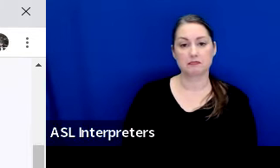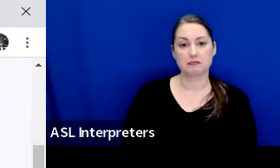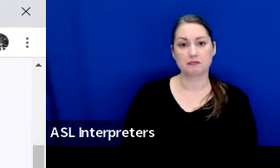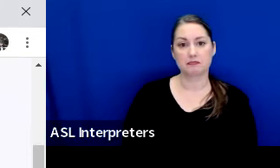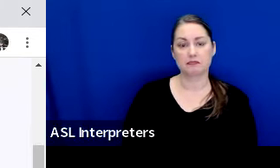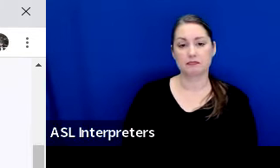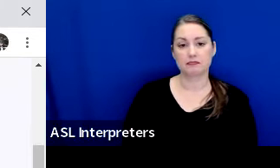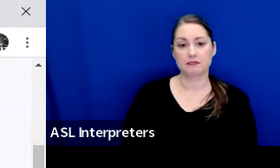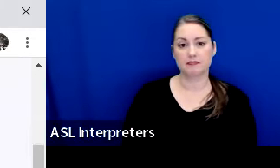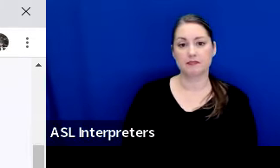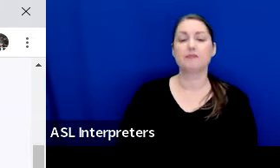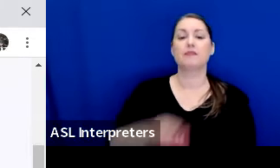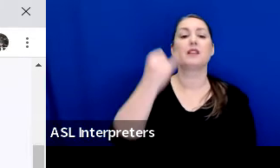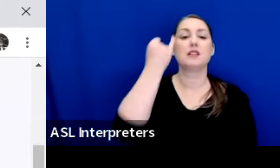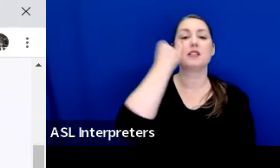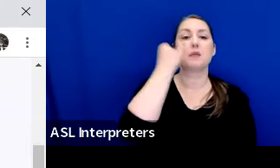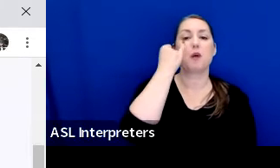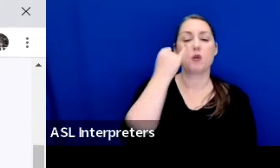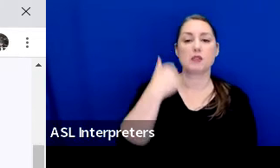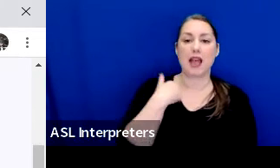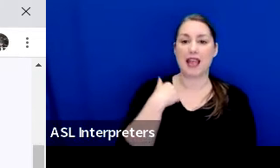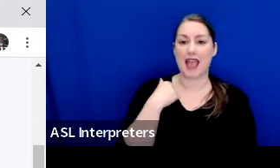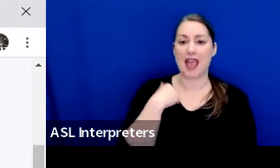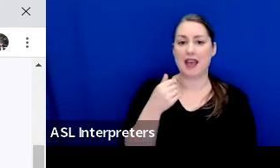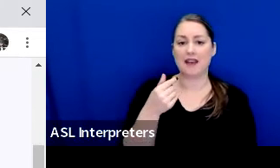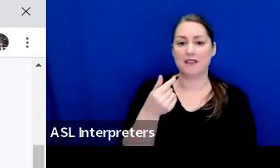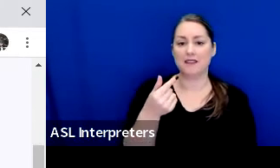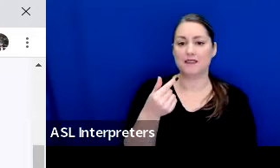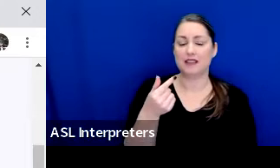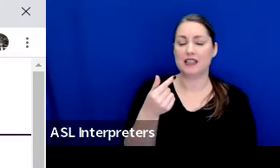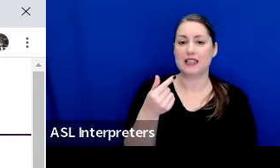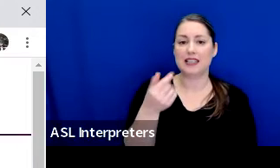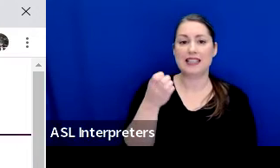So if I use this little gear icon and I go to questions.